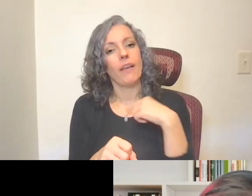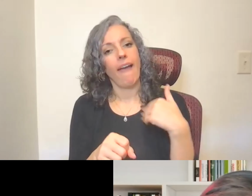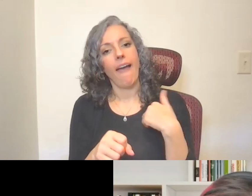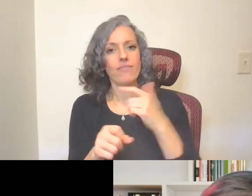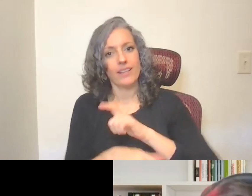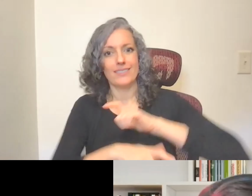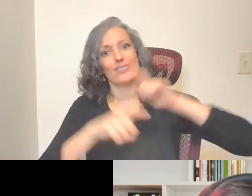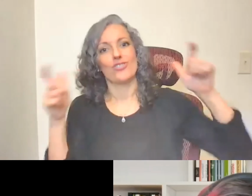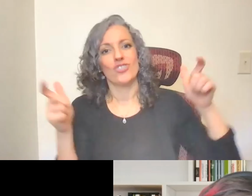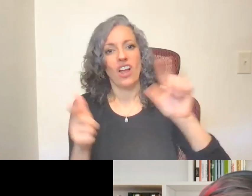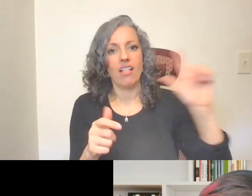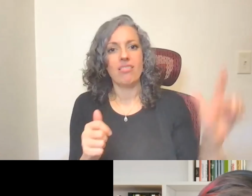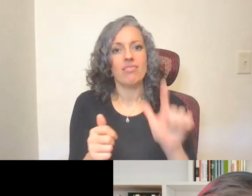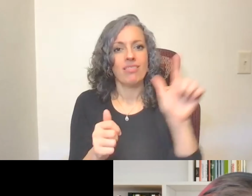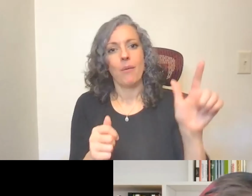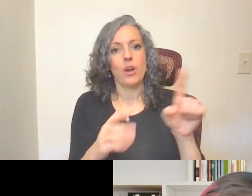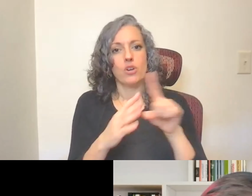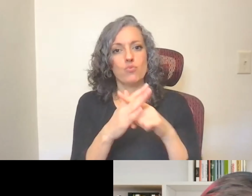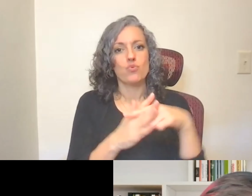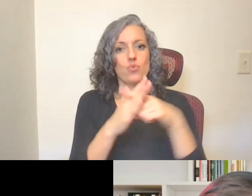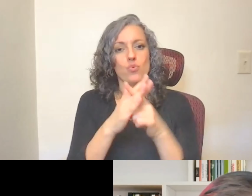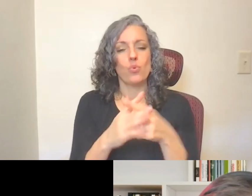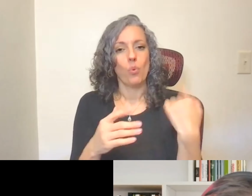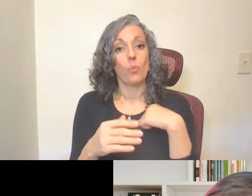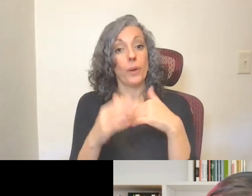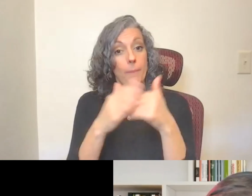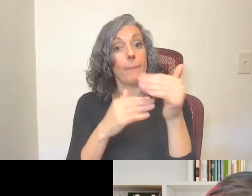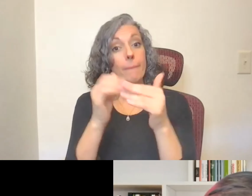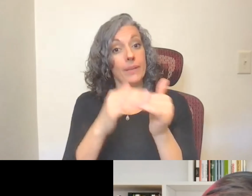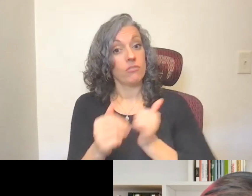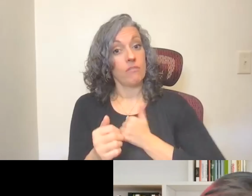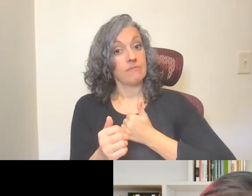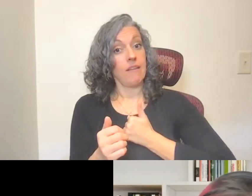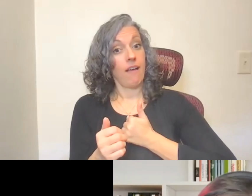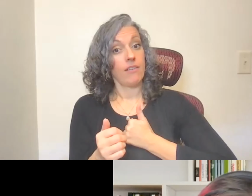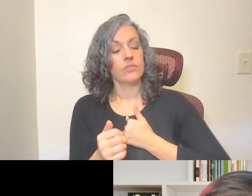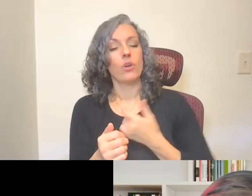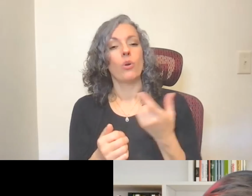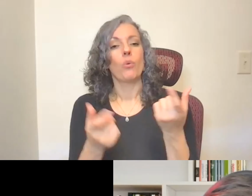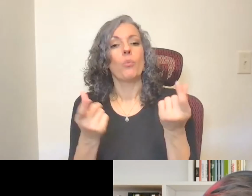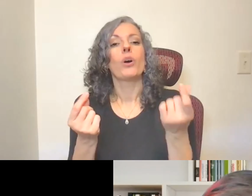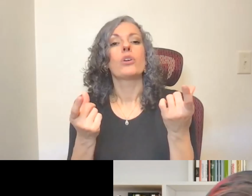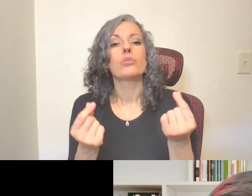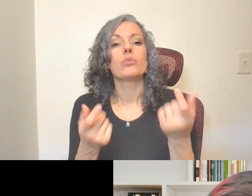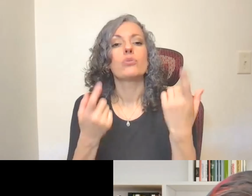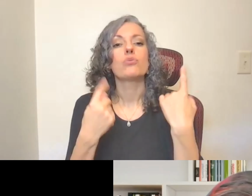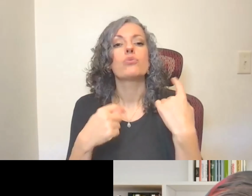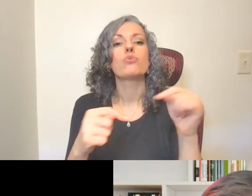a tool that we build ourselves and yeah, indeed what we do is we try to bake accessibility inside